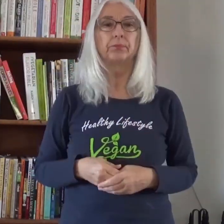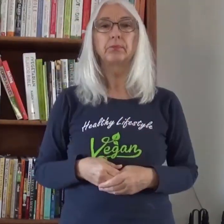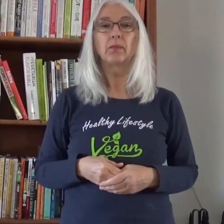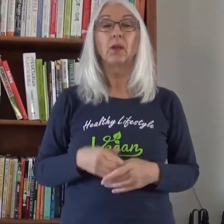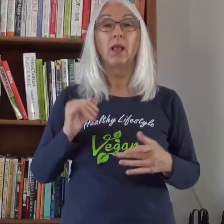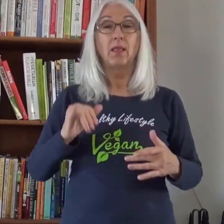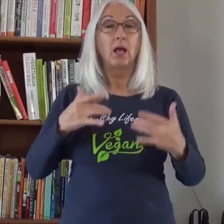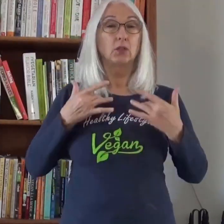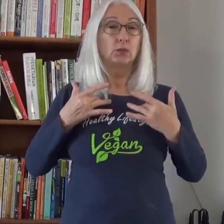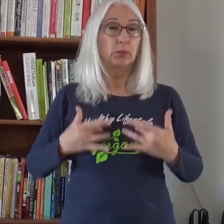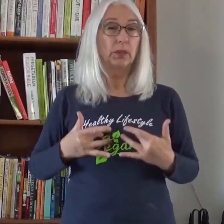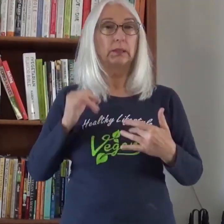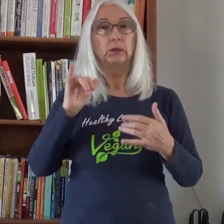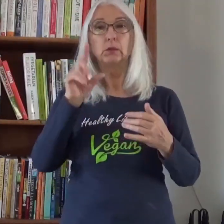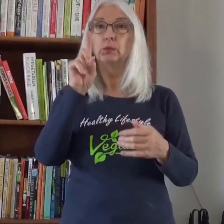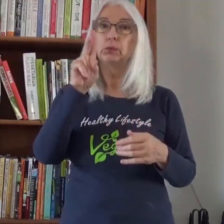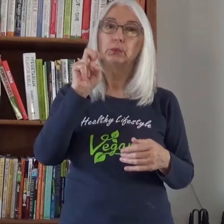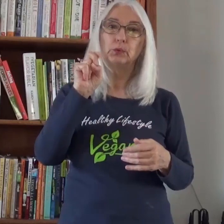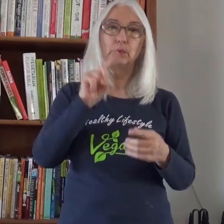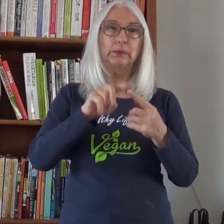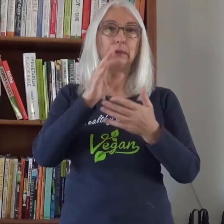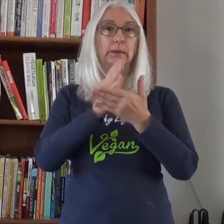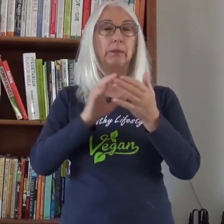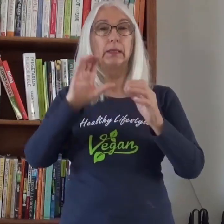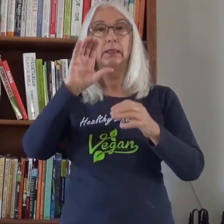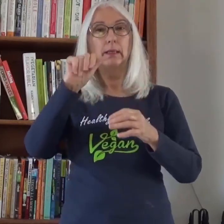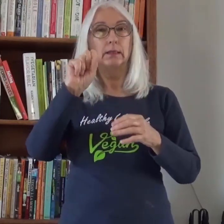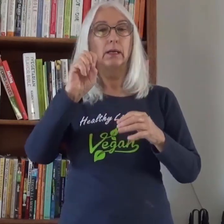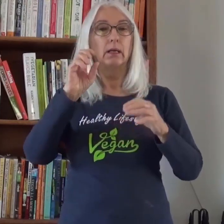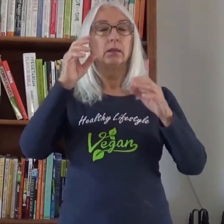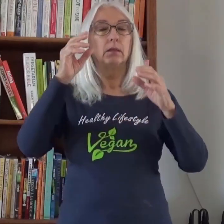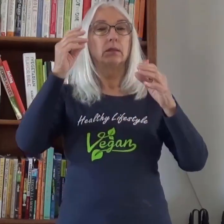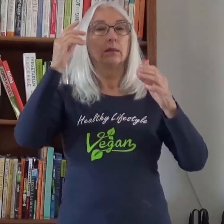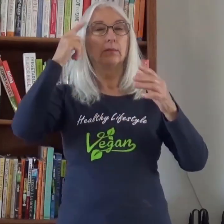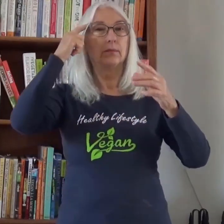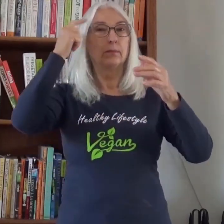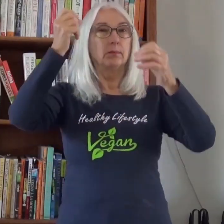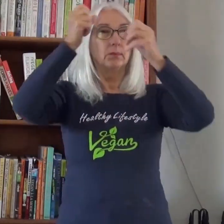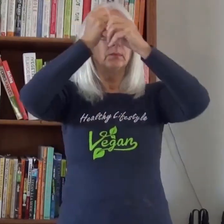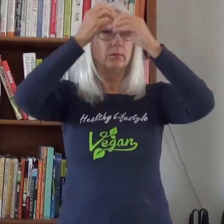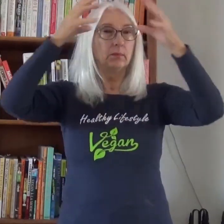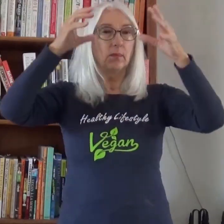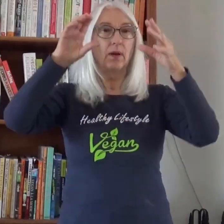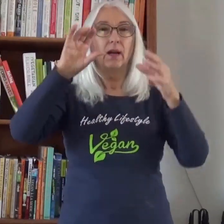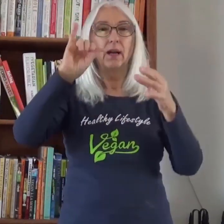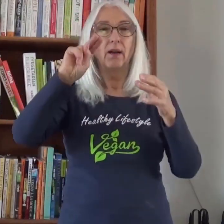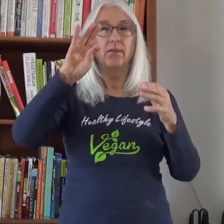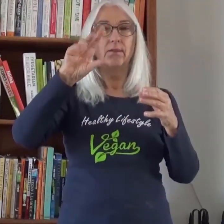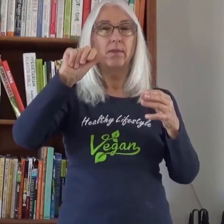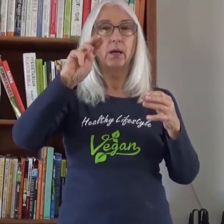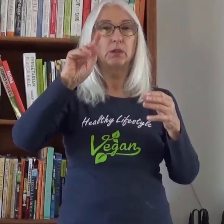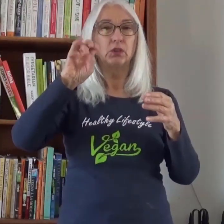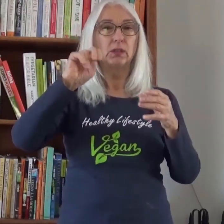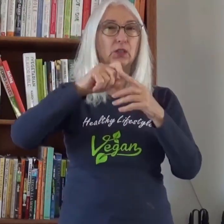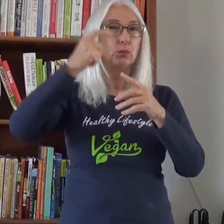Depression can be due in some cases to inflammation in the brain